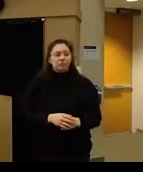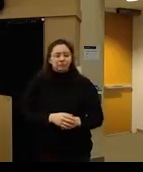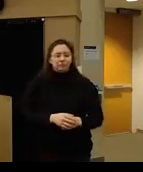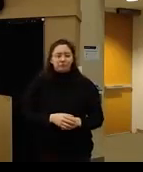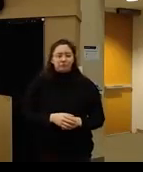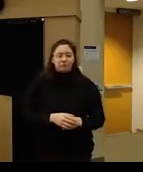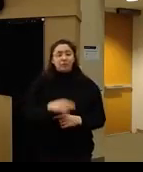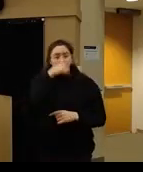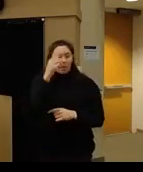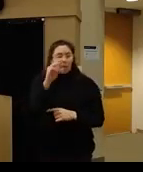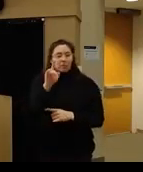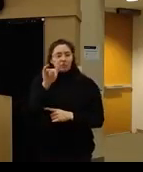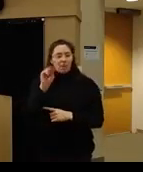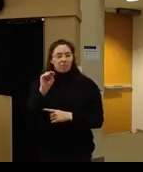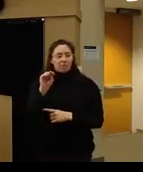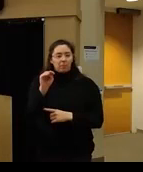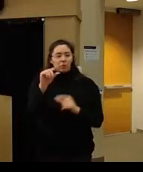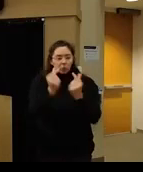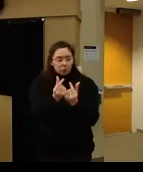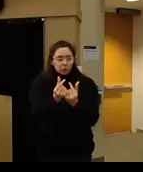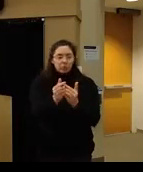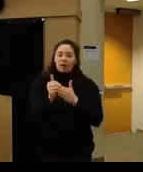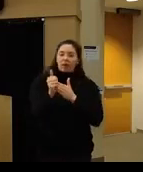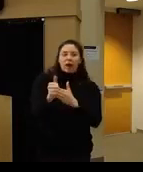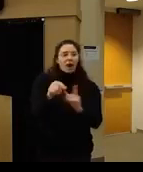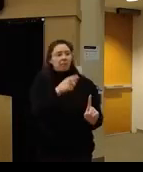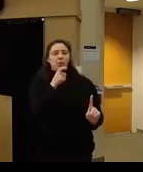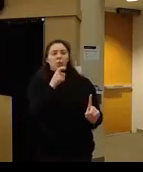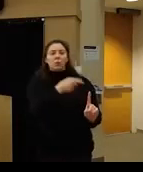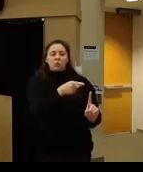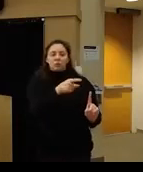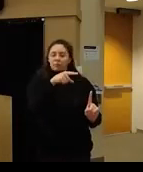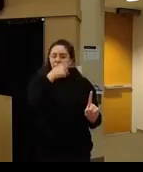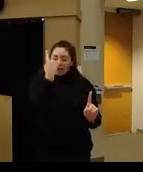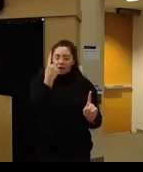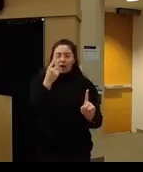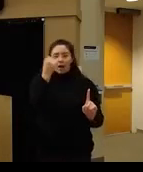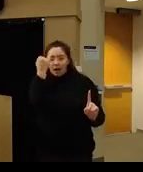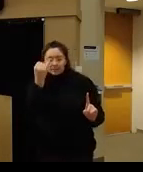black Muslim group is guided in content by African subcultural ideologies and is colored by denial